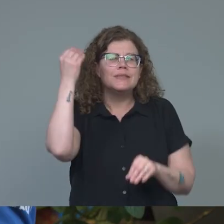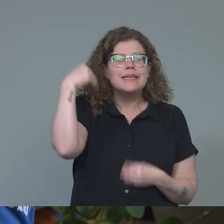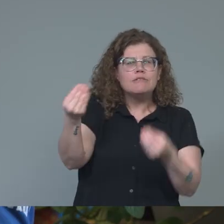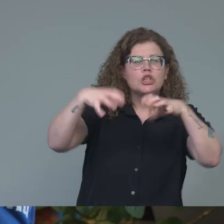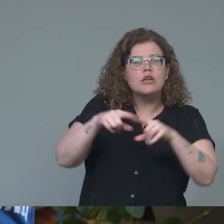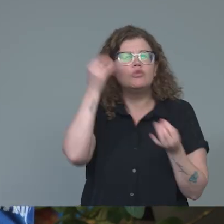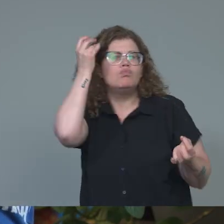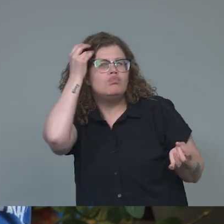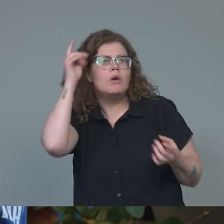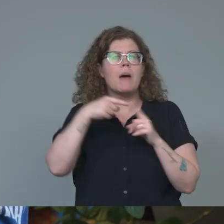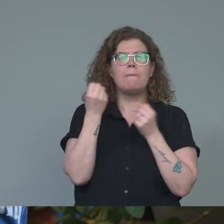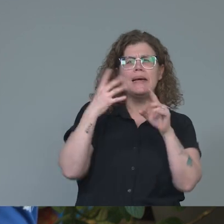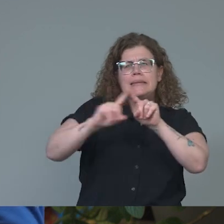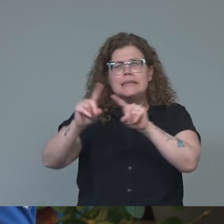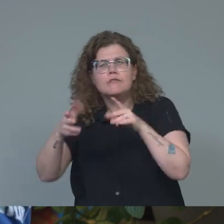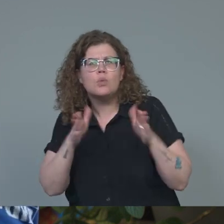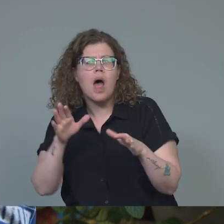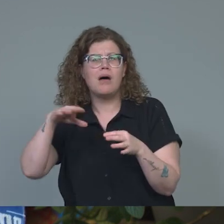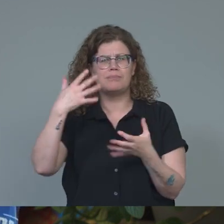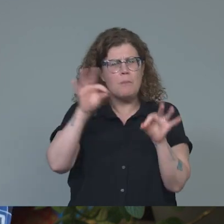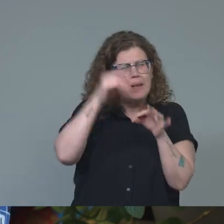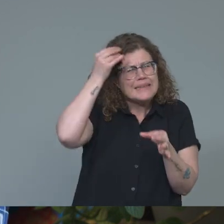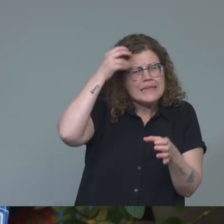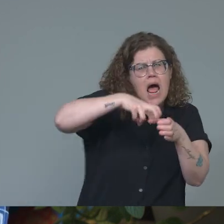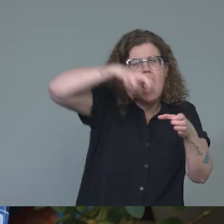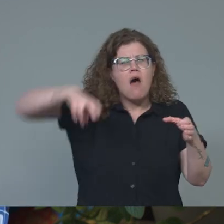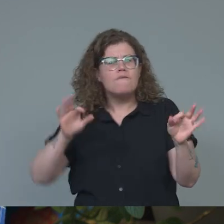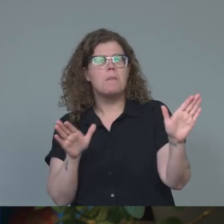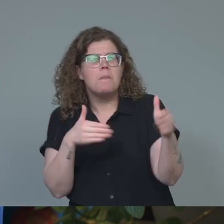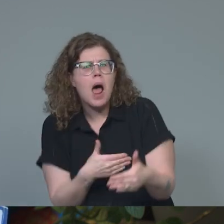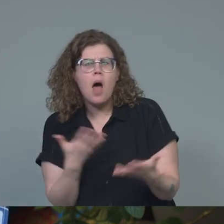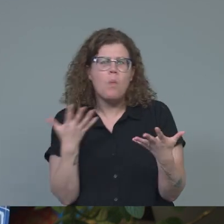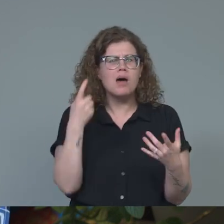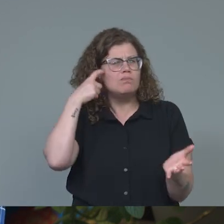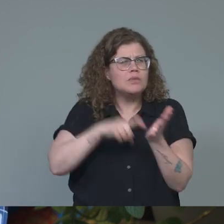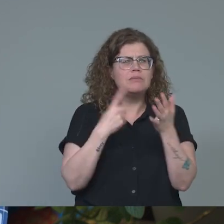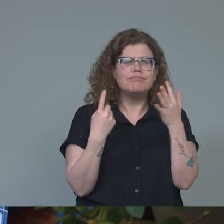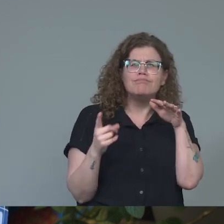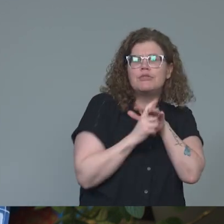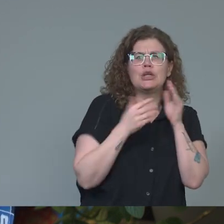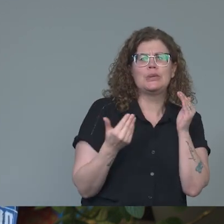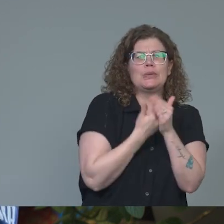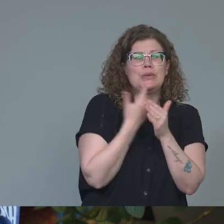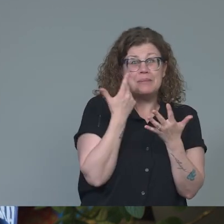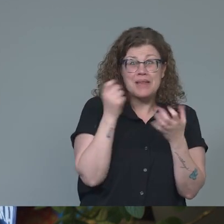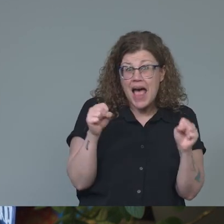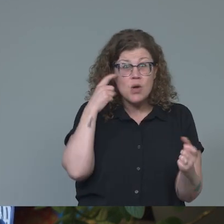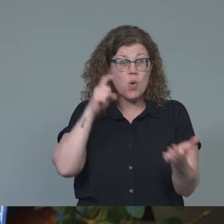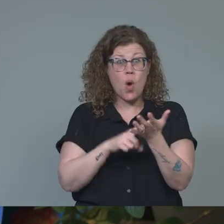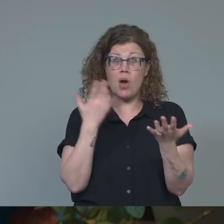of the box, and you know to try something new and which is really wonderful because when you get